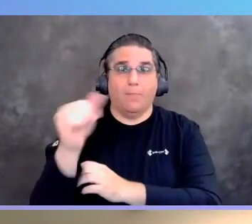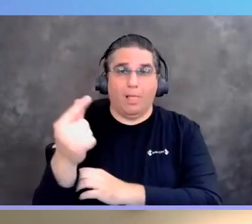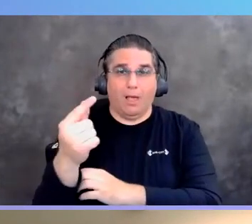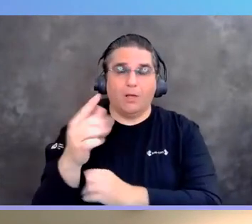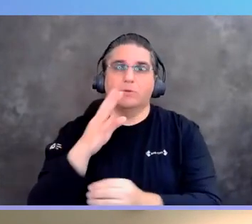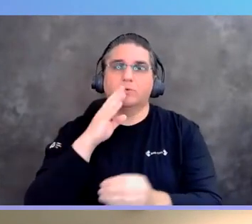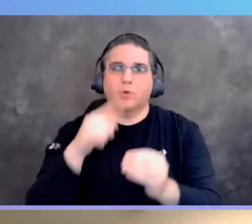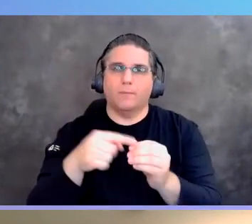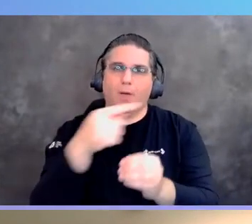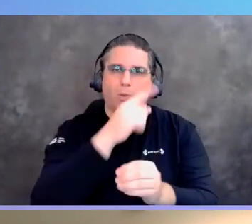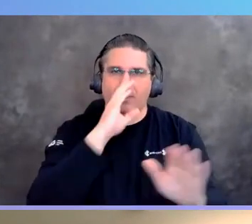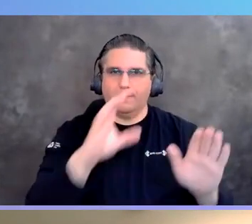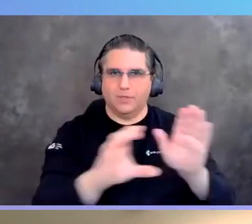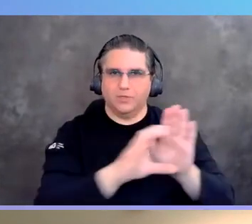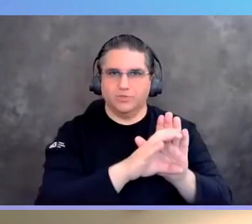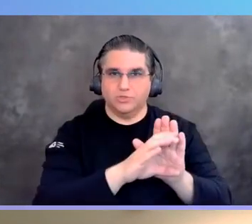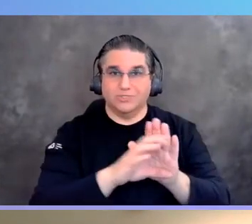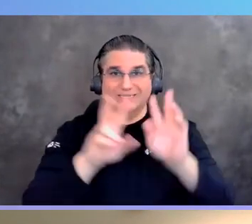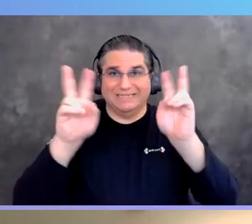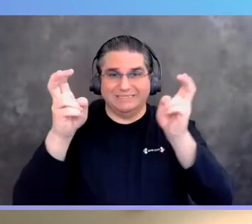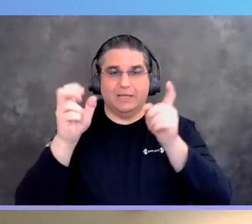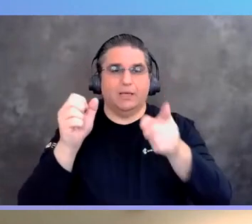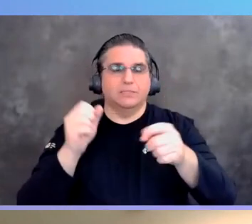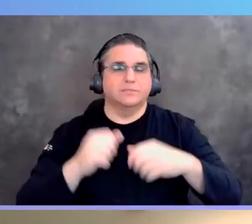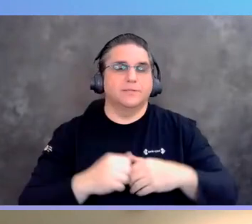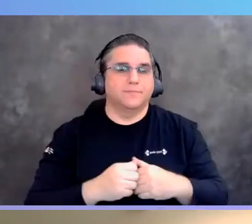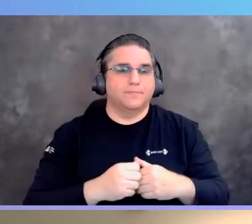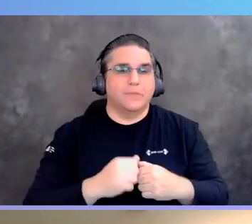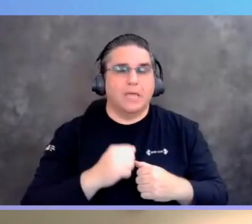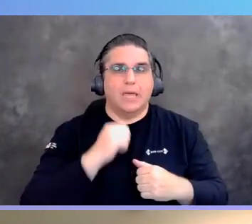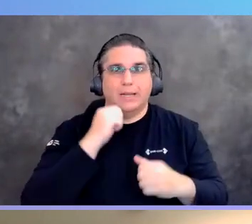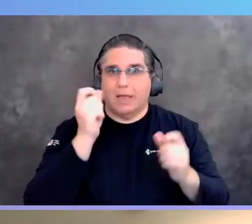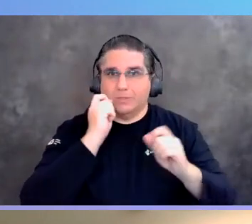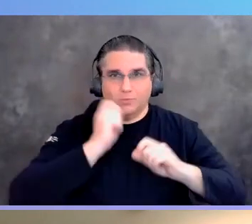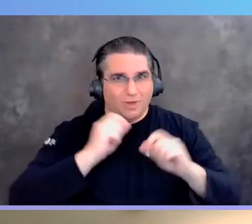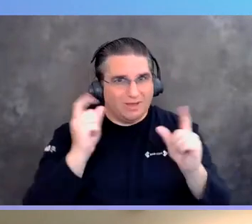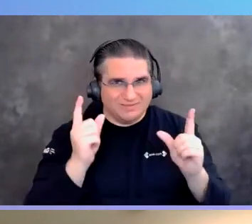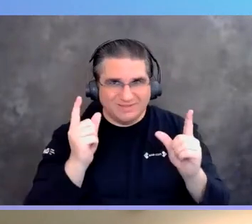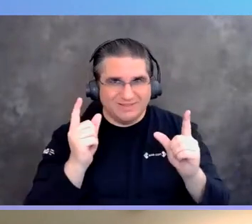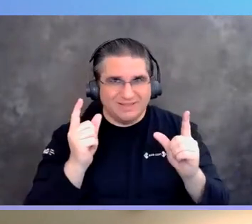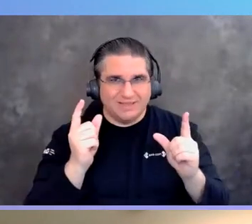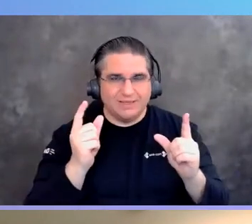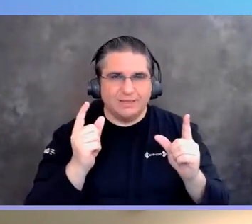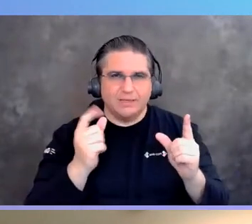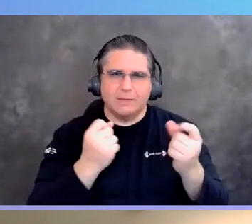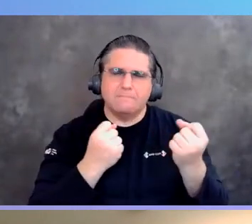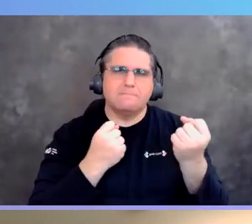reads. Quote Not surprisingly, patriotic pictures and messages